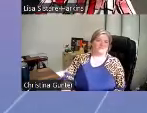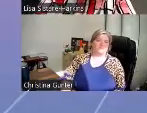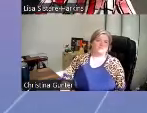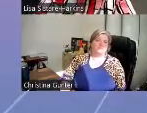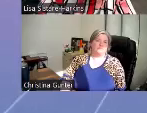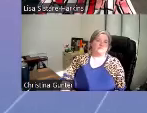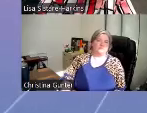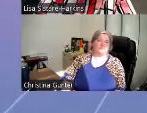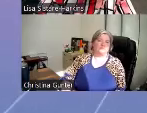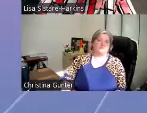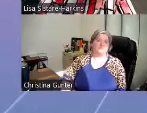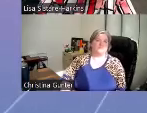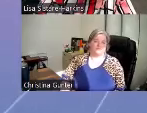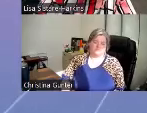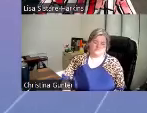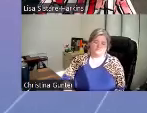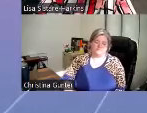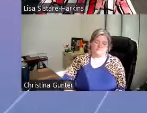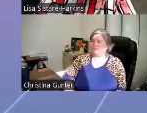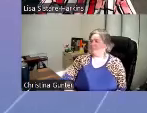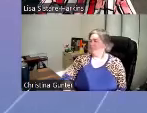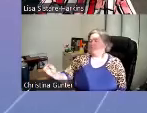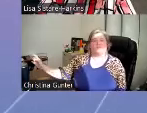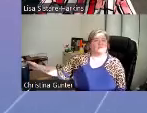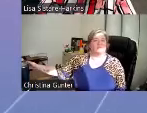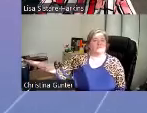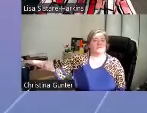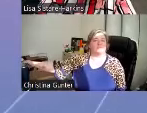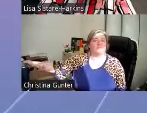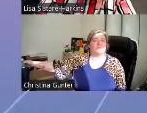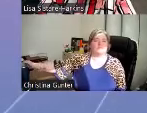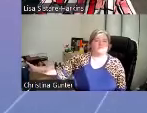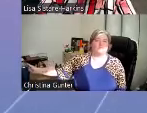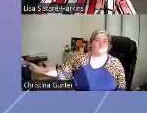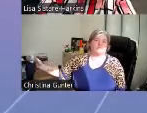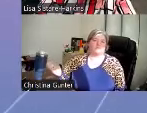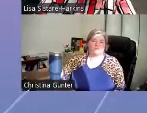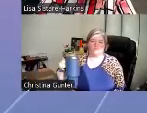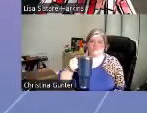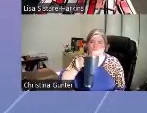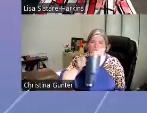was the part about confidentiality and mandated reporting.